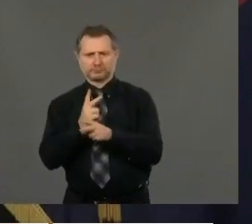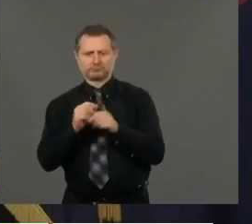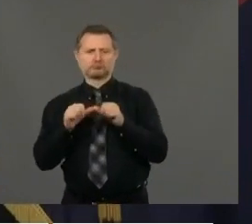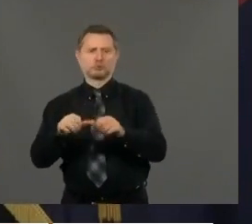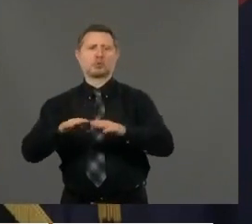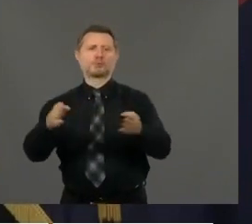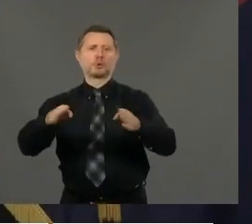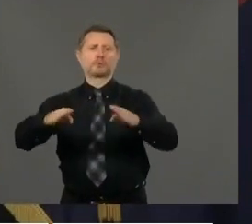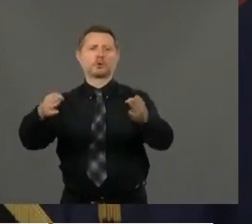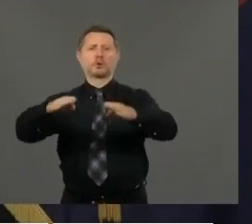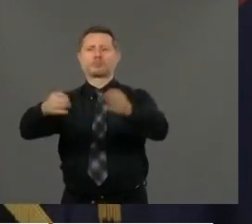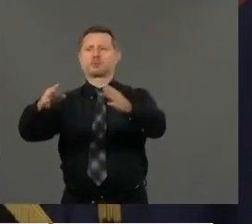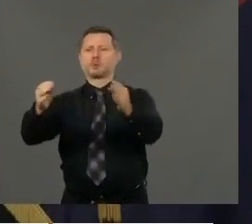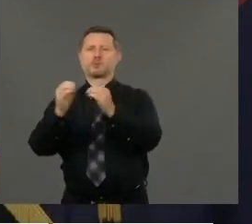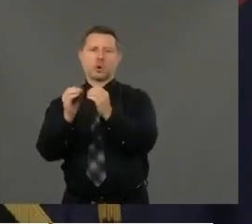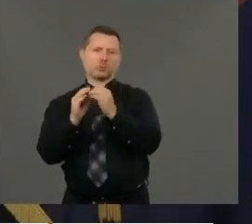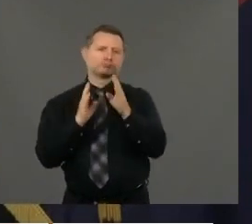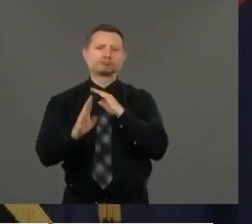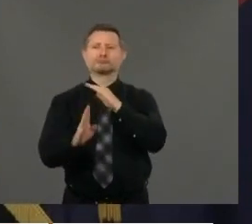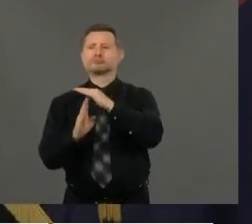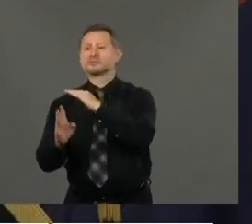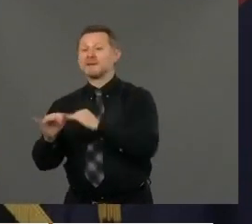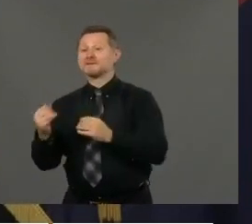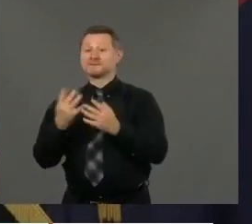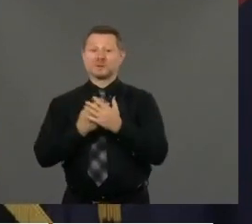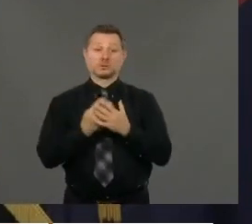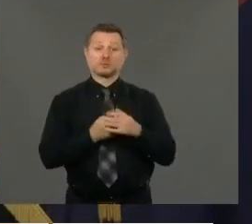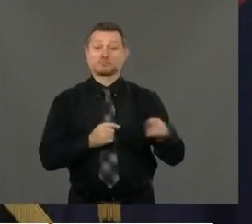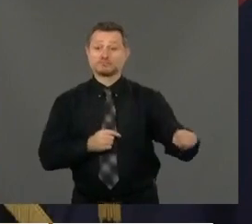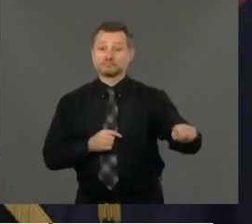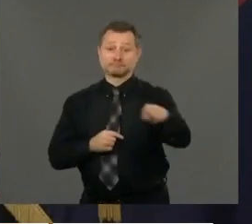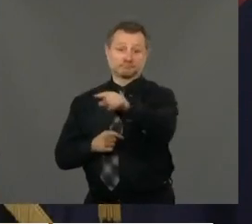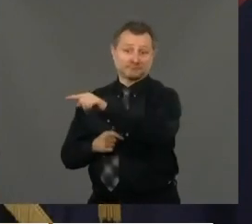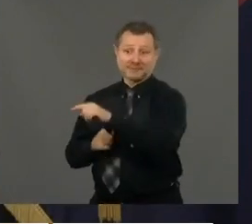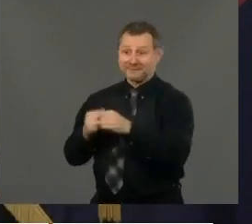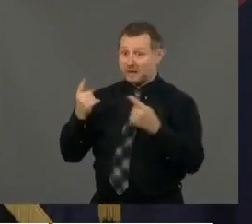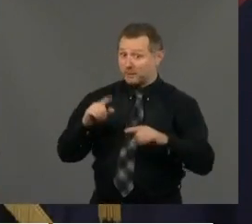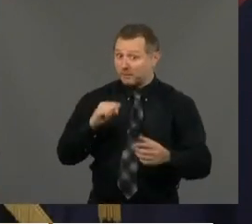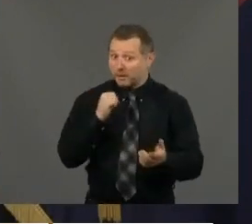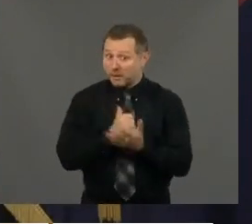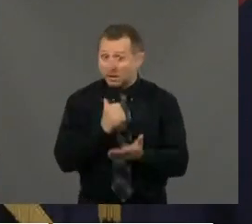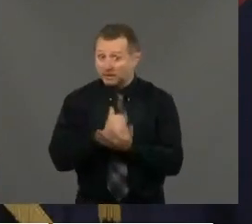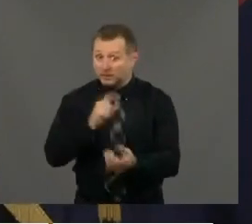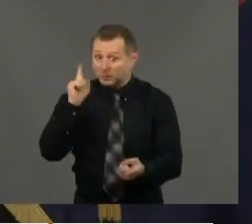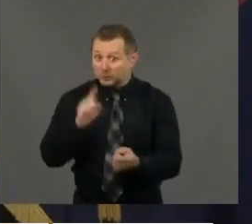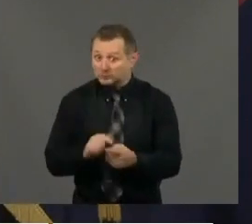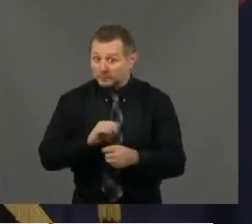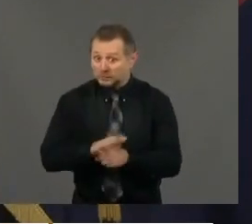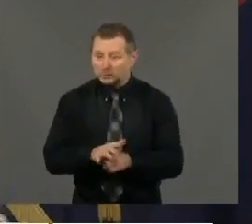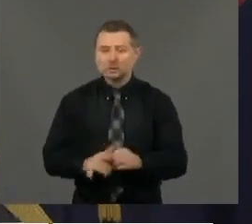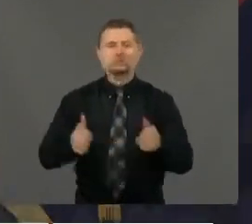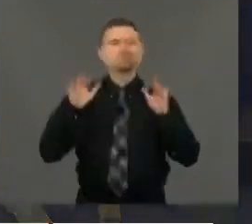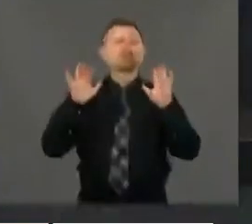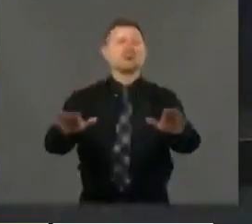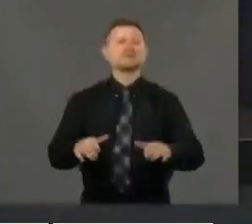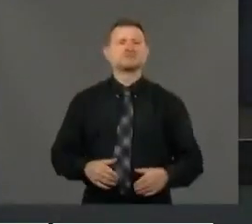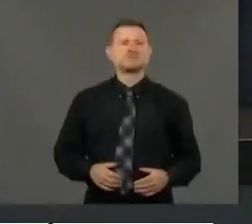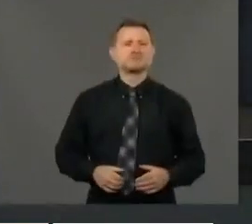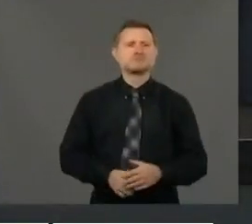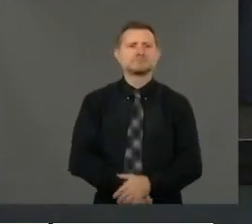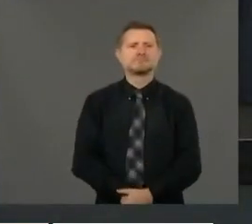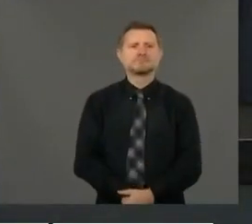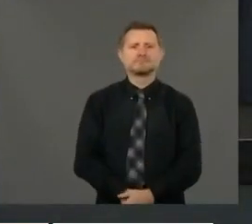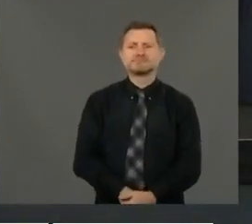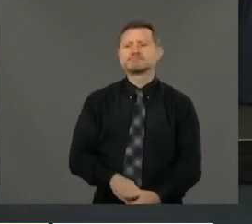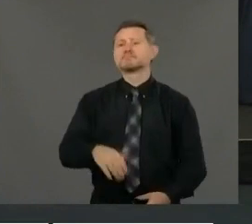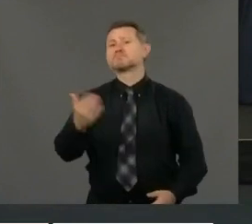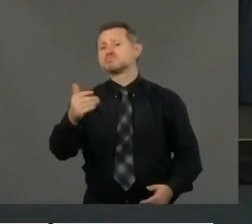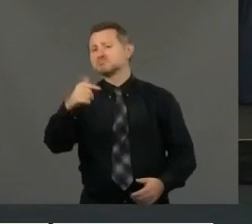IF THE INFECTION RATE STAYS